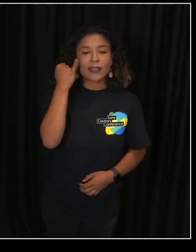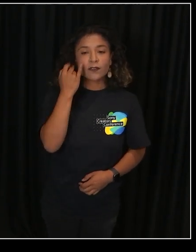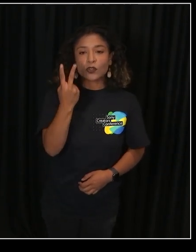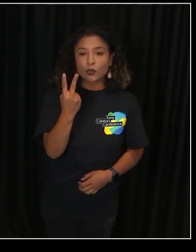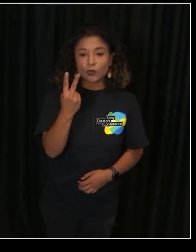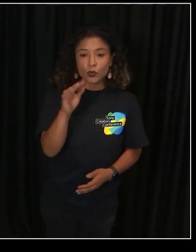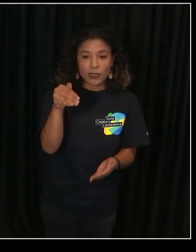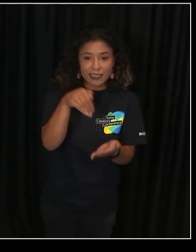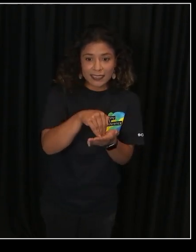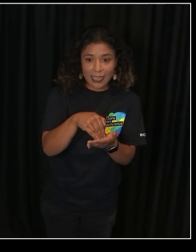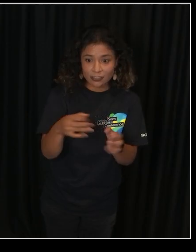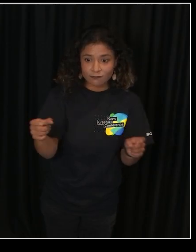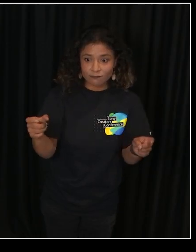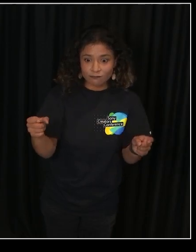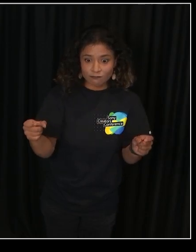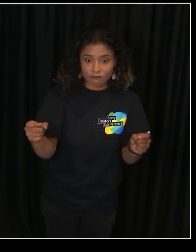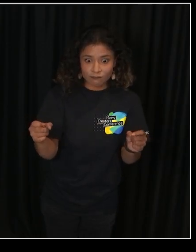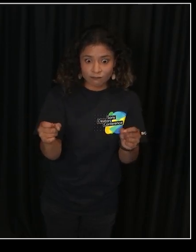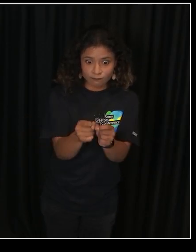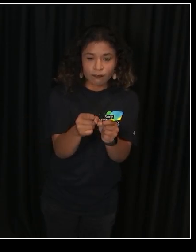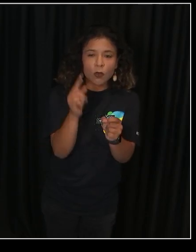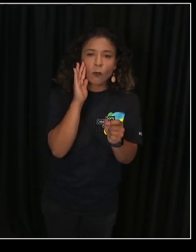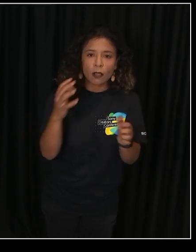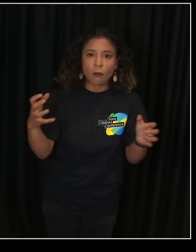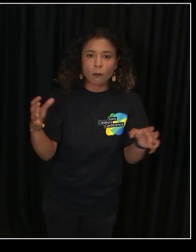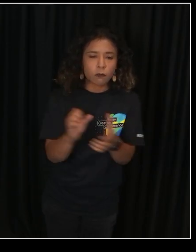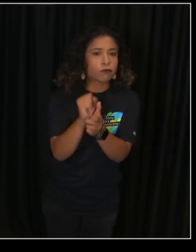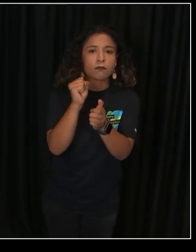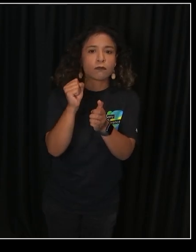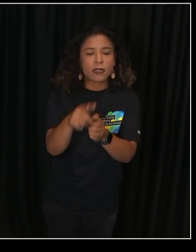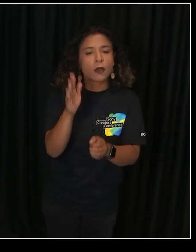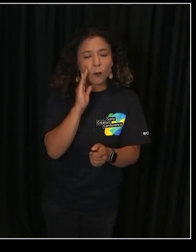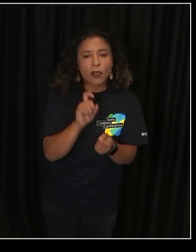they get too close, they're going to collide and it learns to adjust its position based on that.